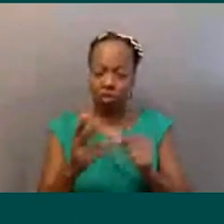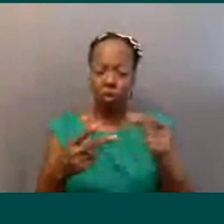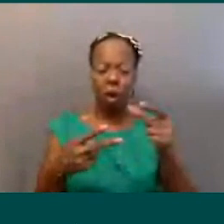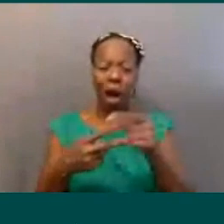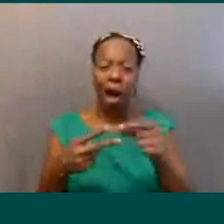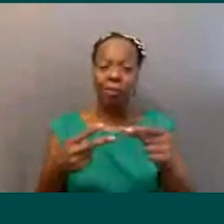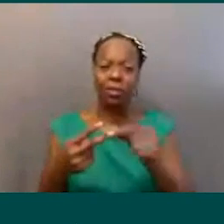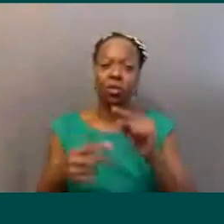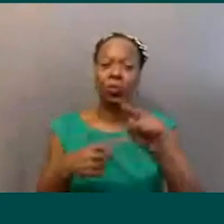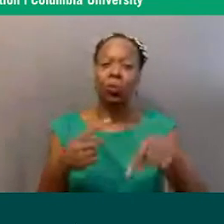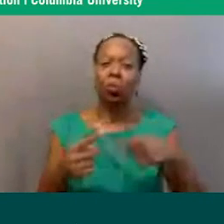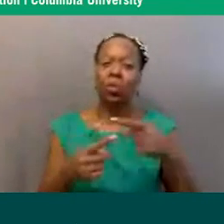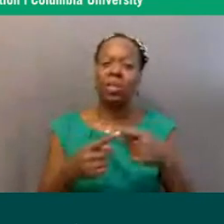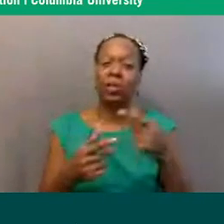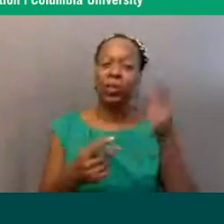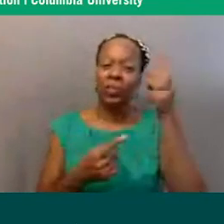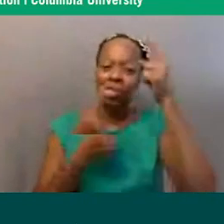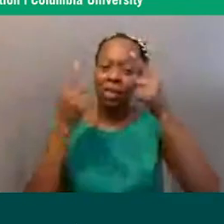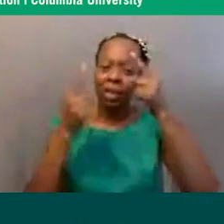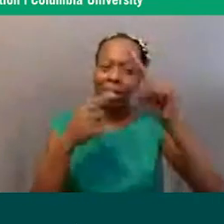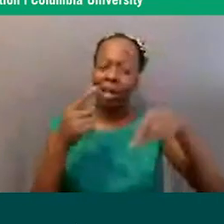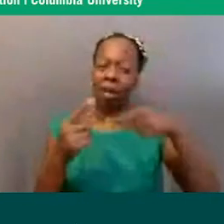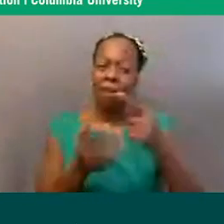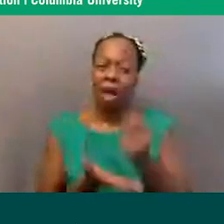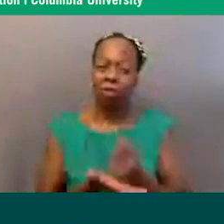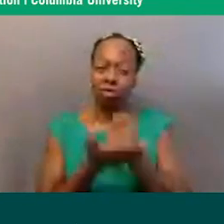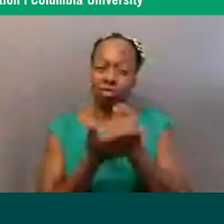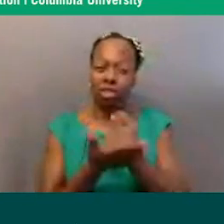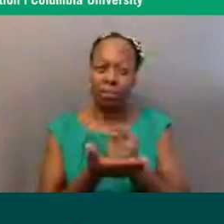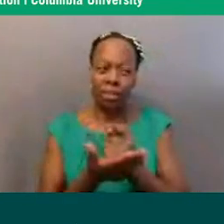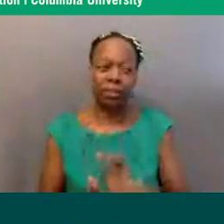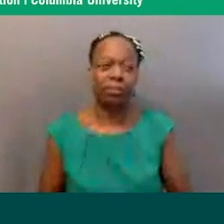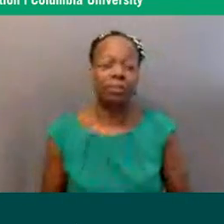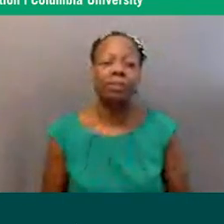when you're thinking about treatment options? So as a physiatrist